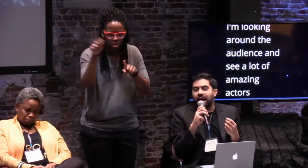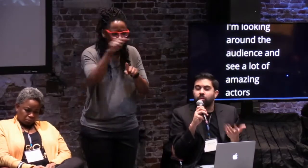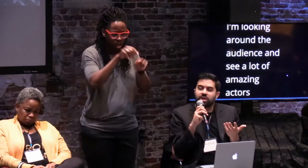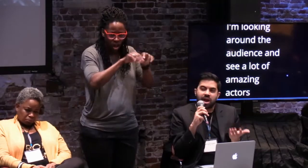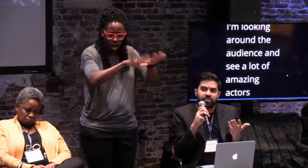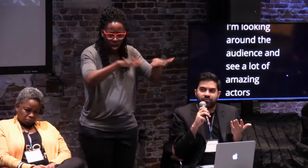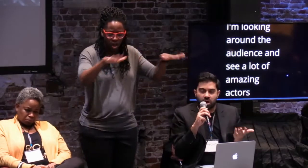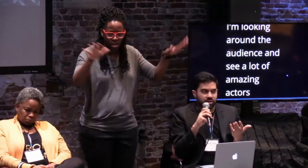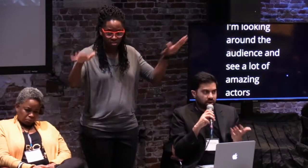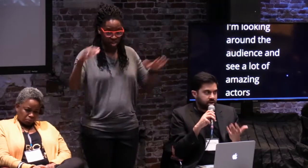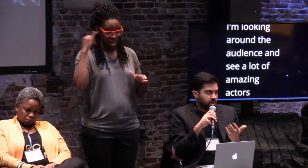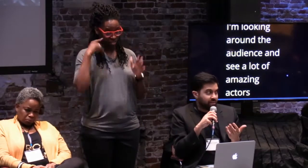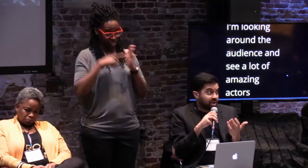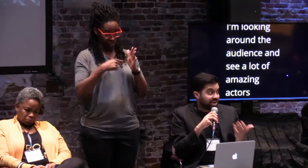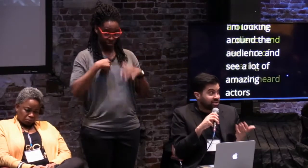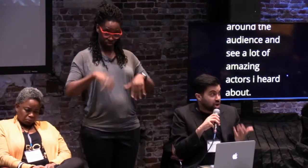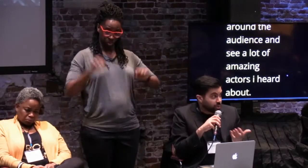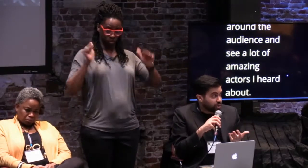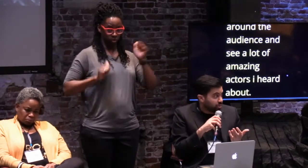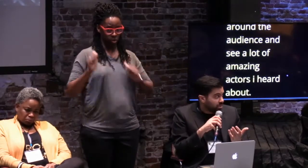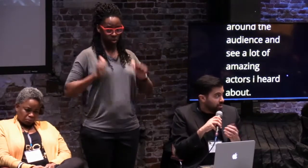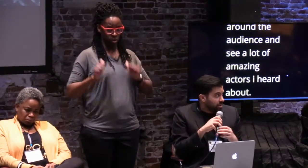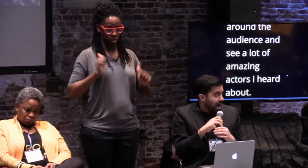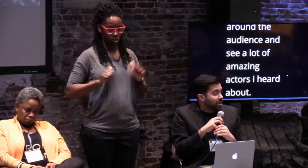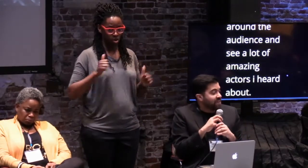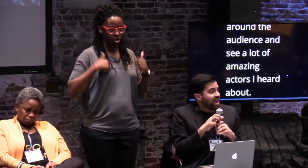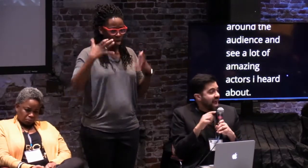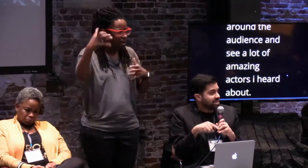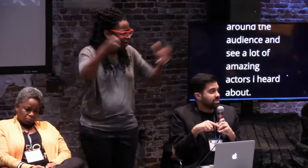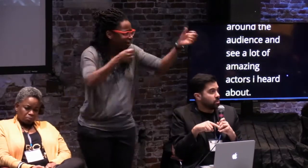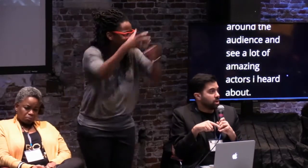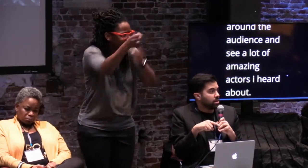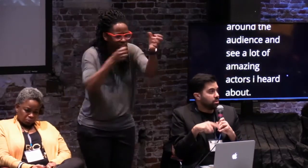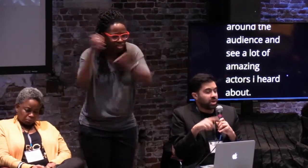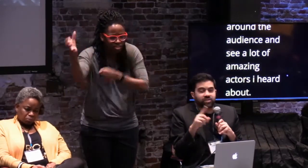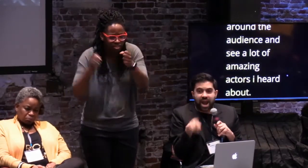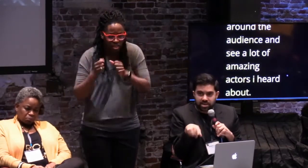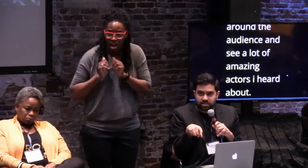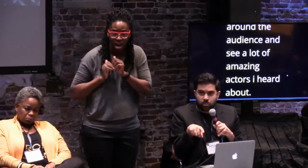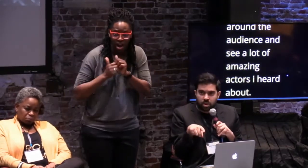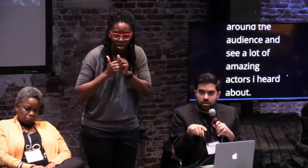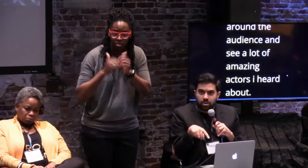I wouldn't have the foggiest idea of how to get in touch with. I would have to ask someone, who'd have to ask someone,